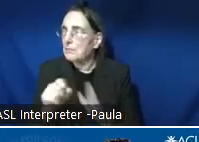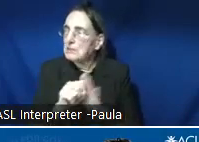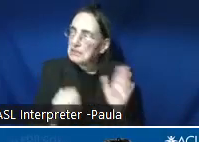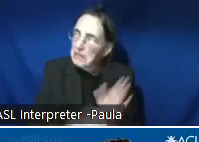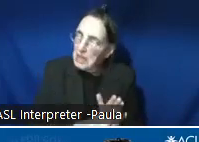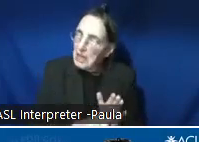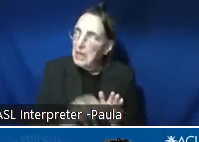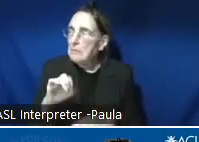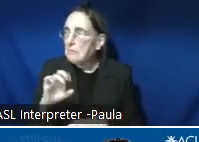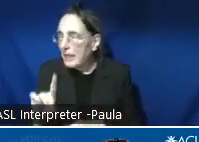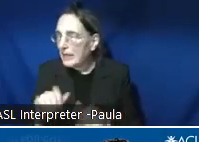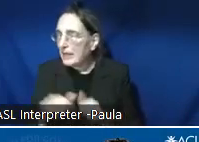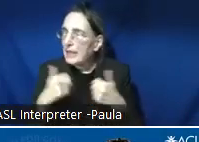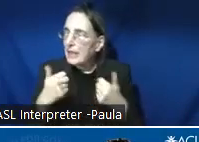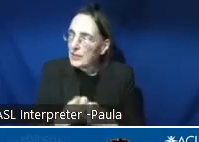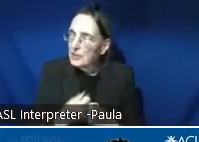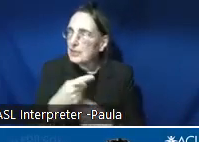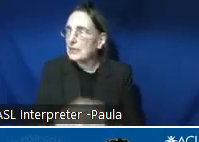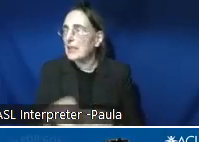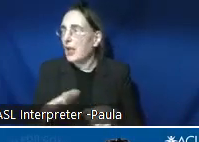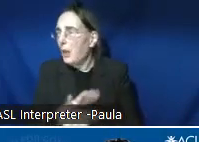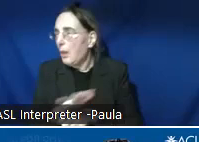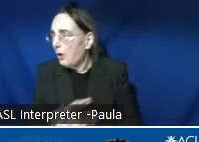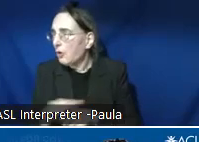and organizations, state and local disability focused agencies